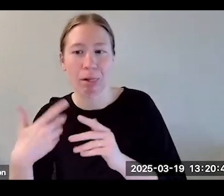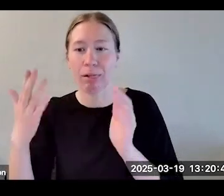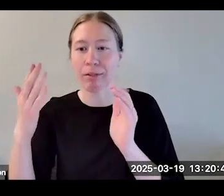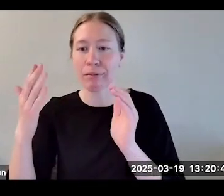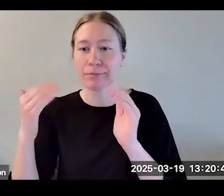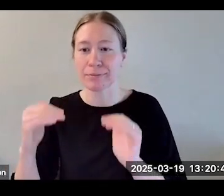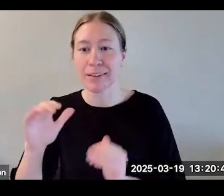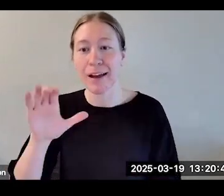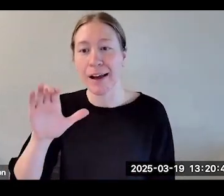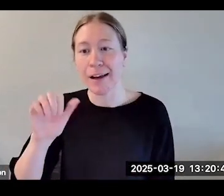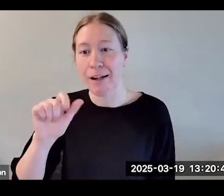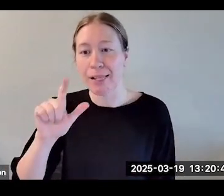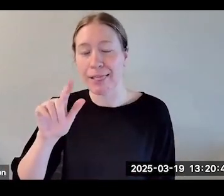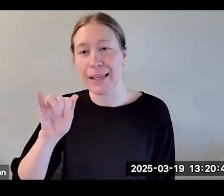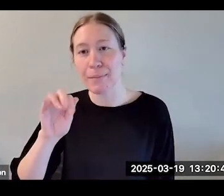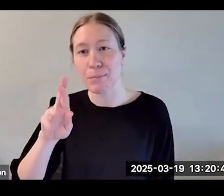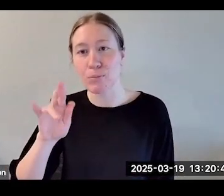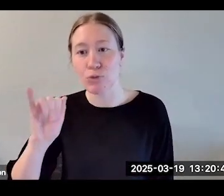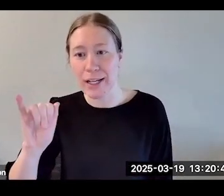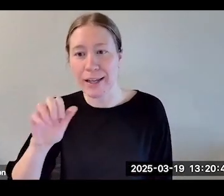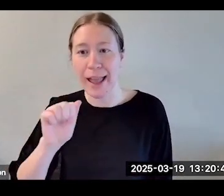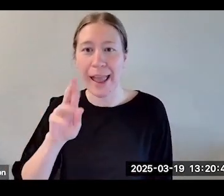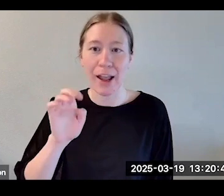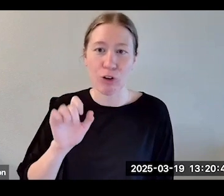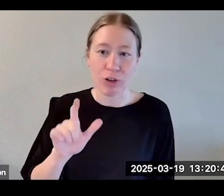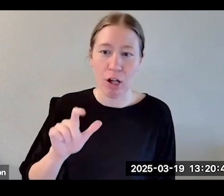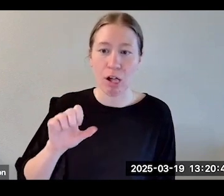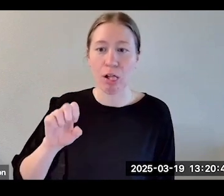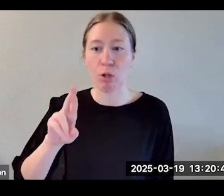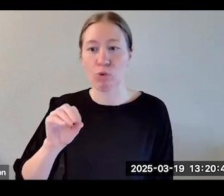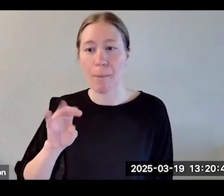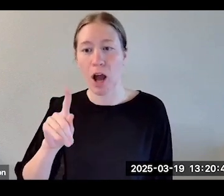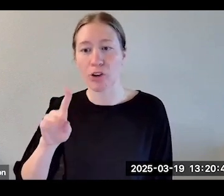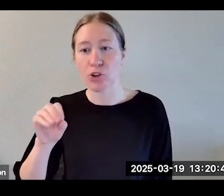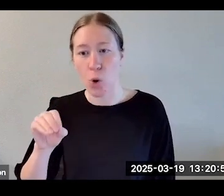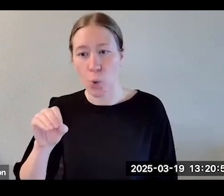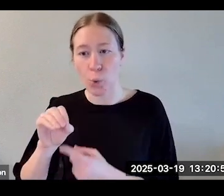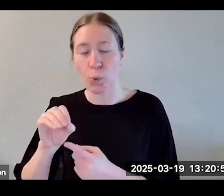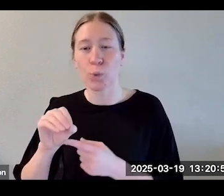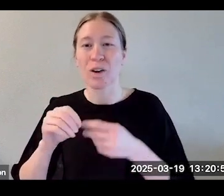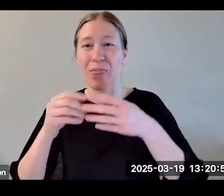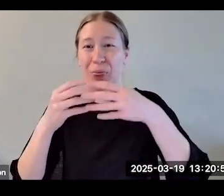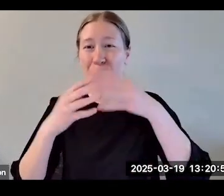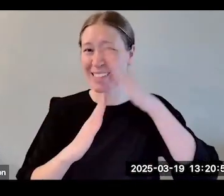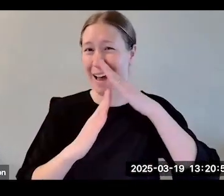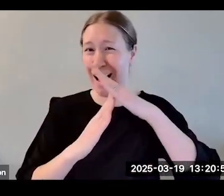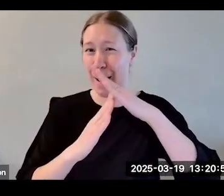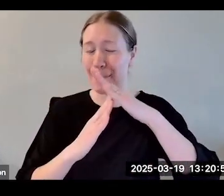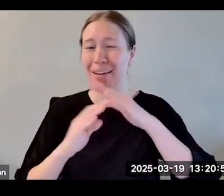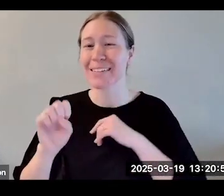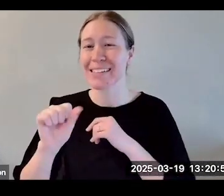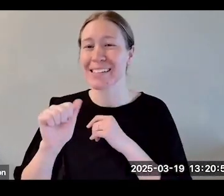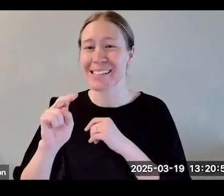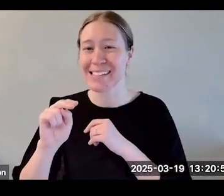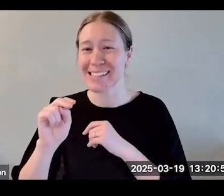Calibri and Arial and Roberto are also sans serif. Times New Roman has a little bit of those text embellishments.